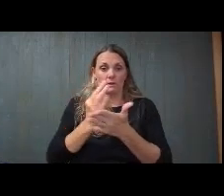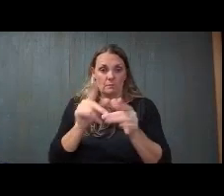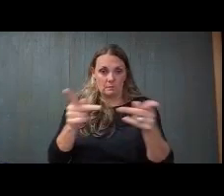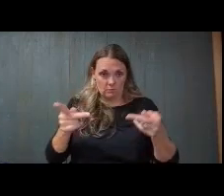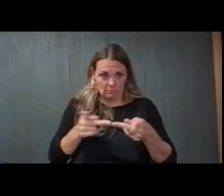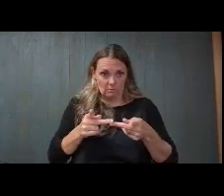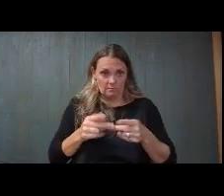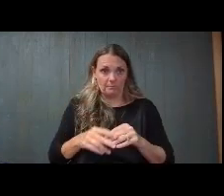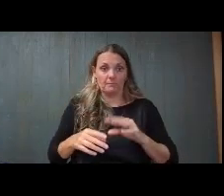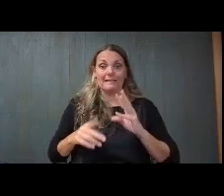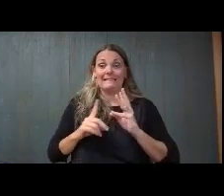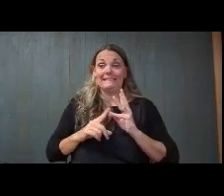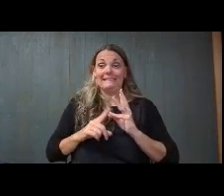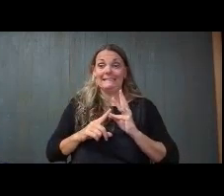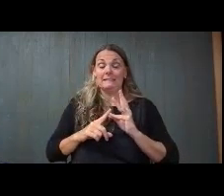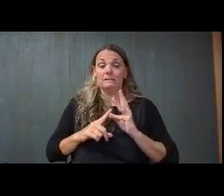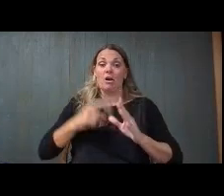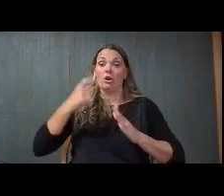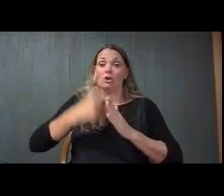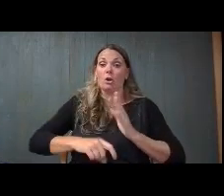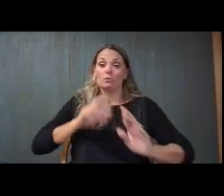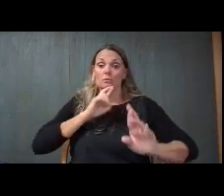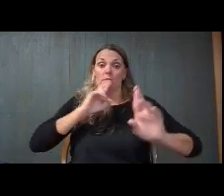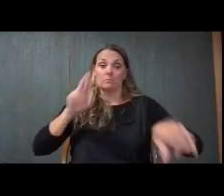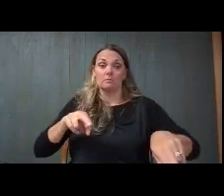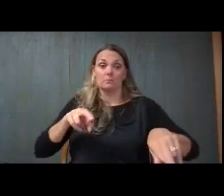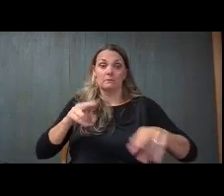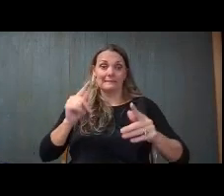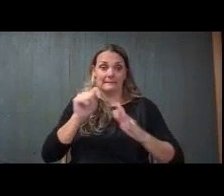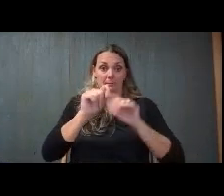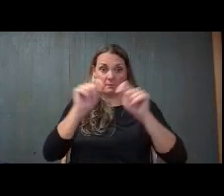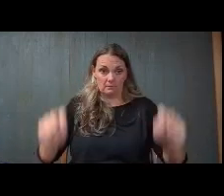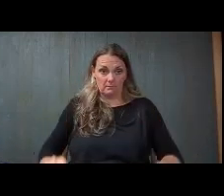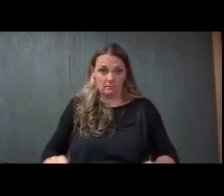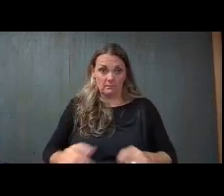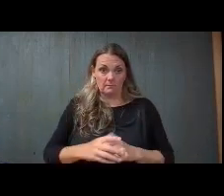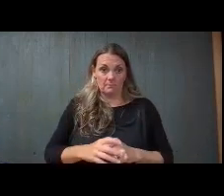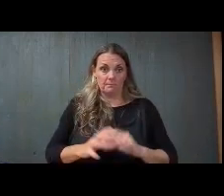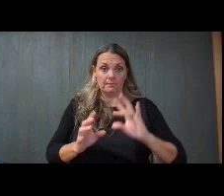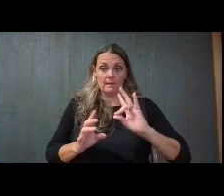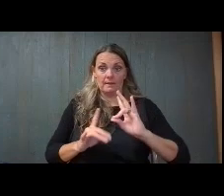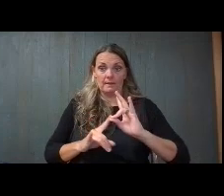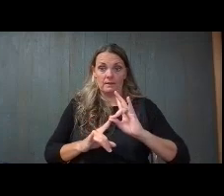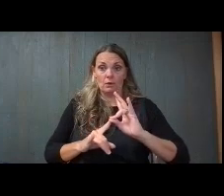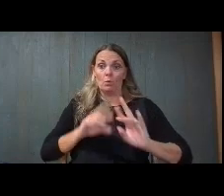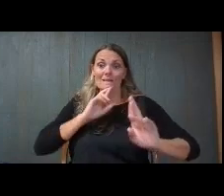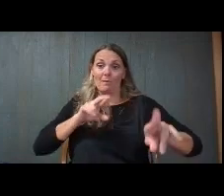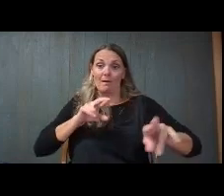Cost proposal response template, respondent information